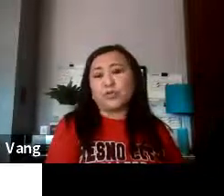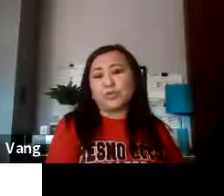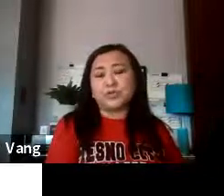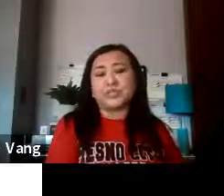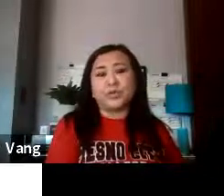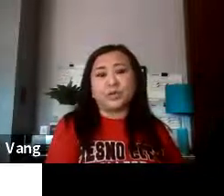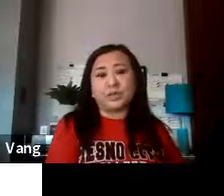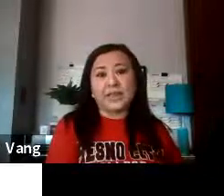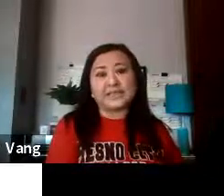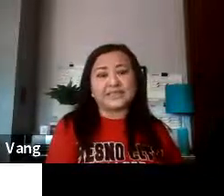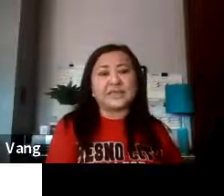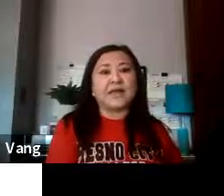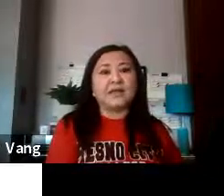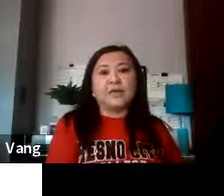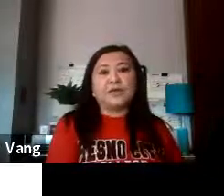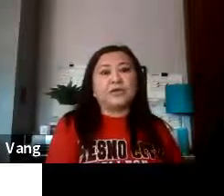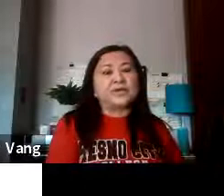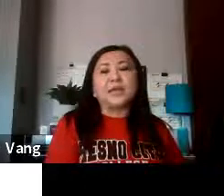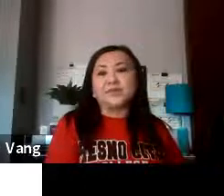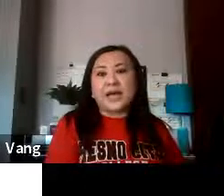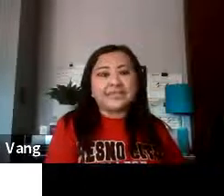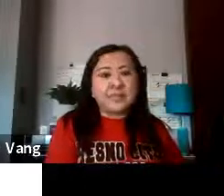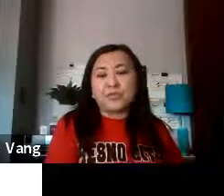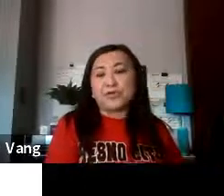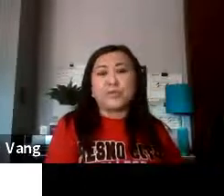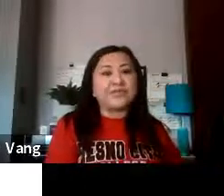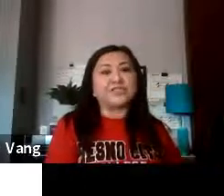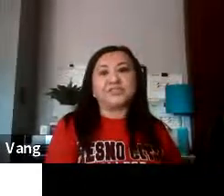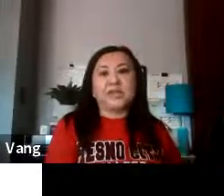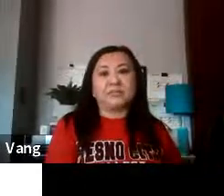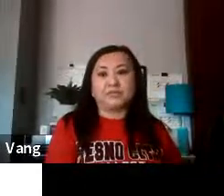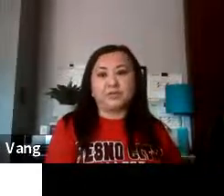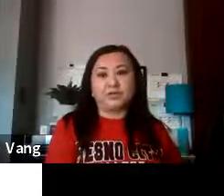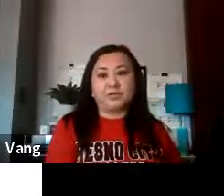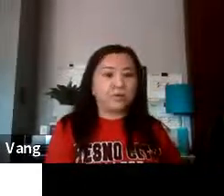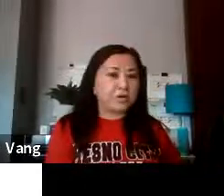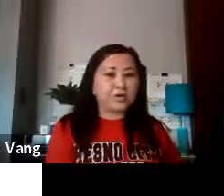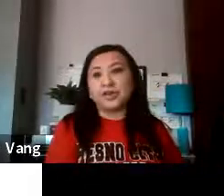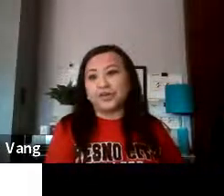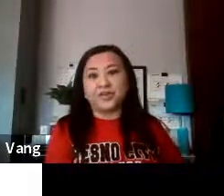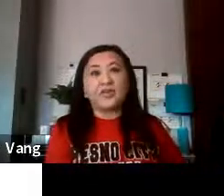vulnerable students in your classes that, you know, sometimes you ask them how they're doing, and they just say, Good, or not good.